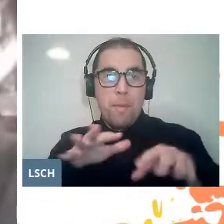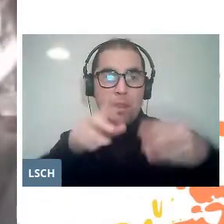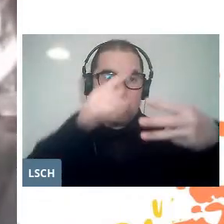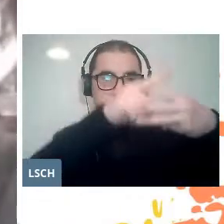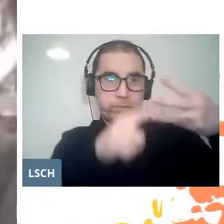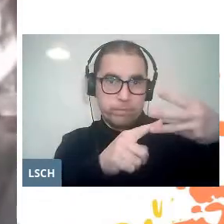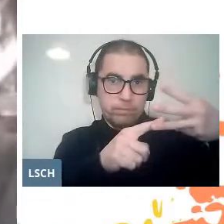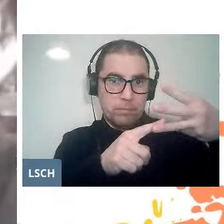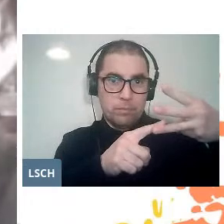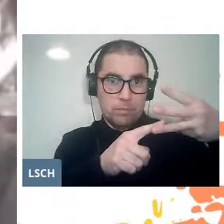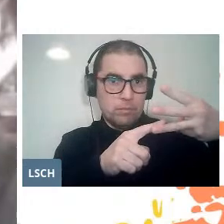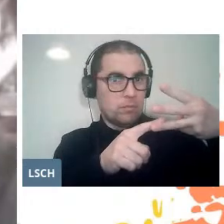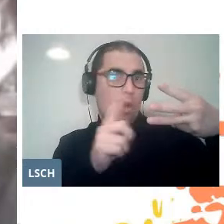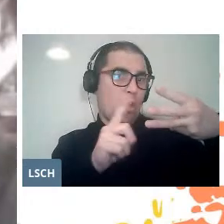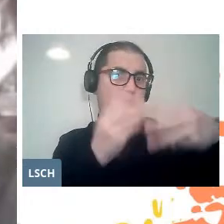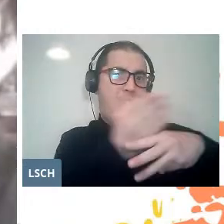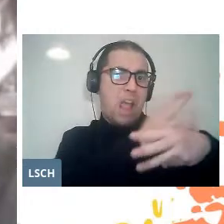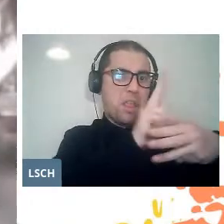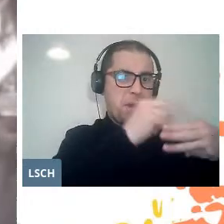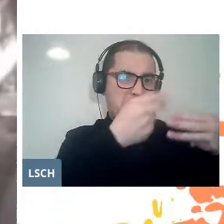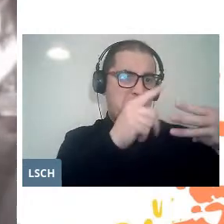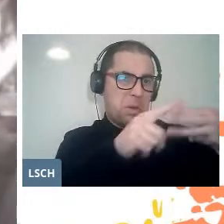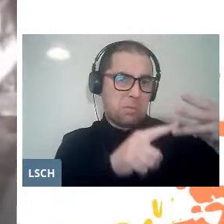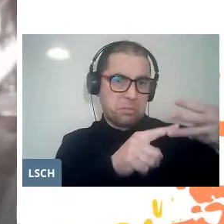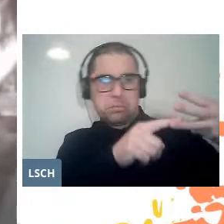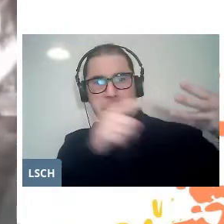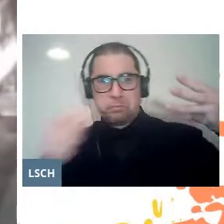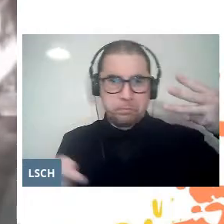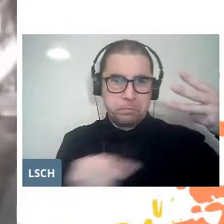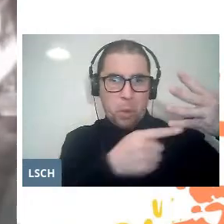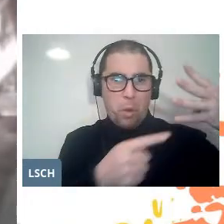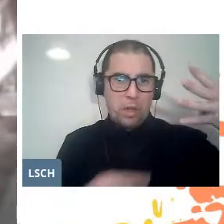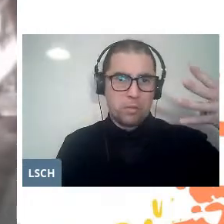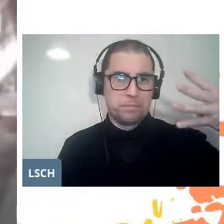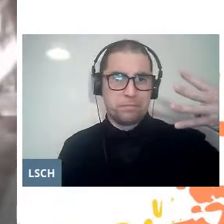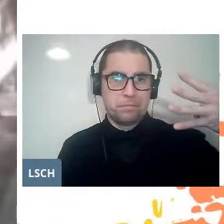They are no longer the three of pre-classism, but they are four.